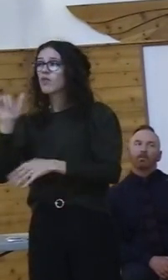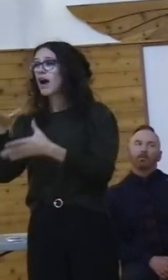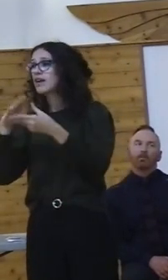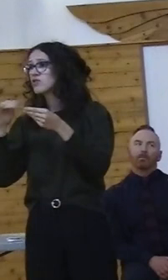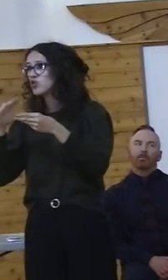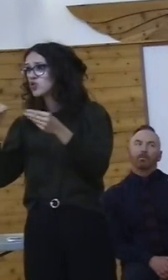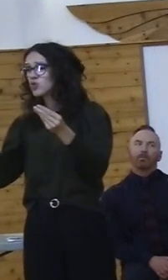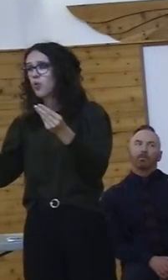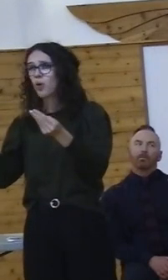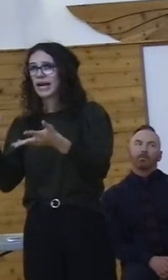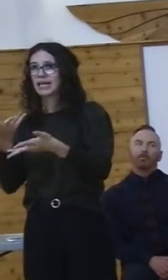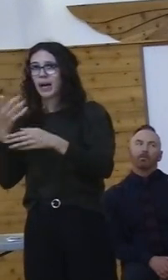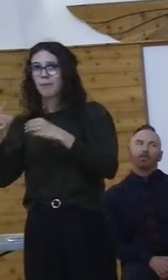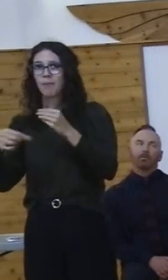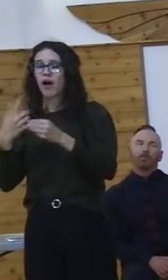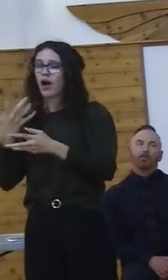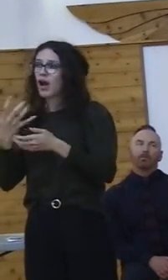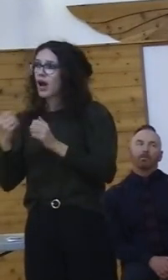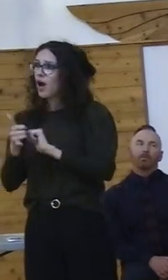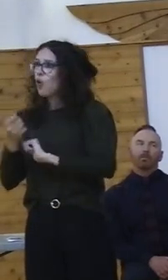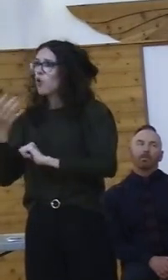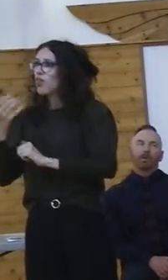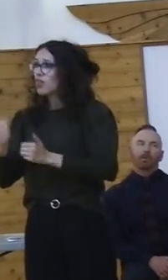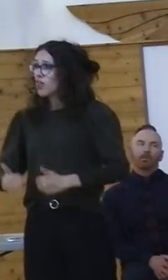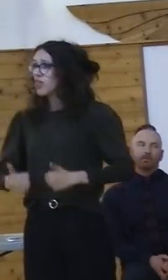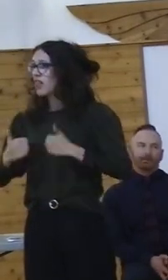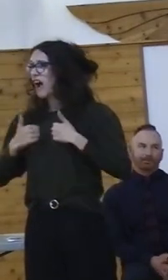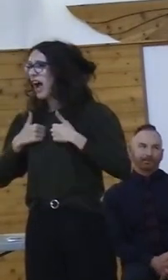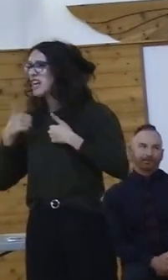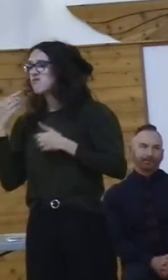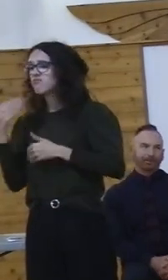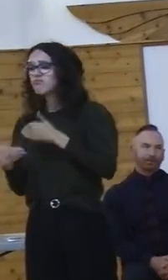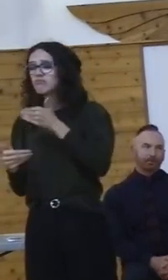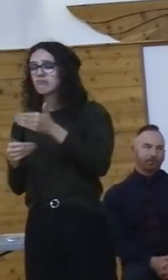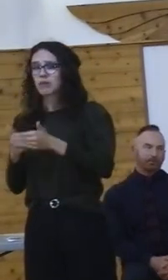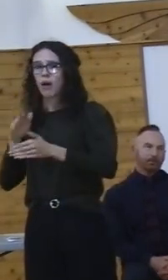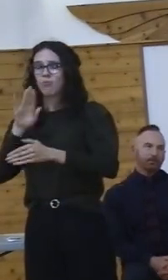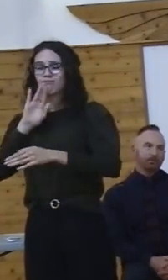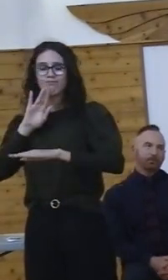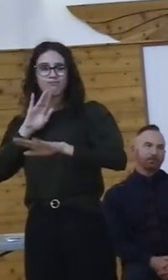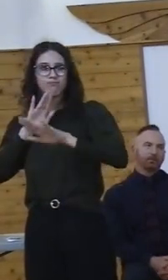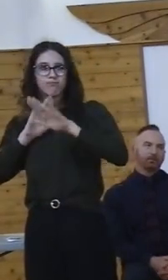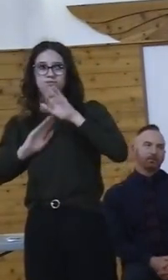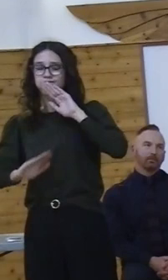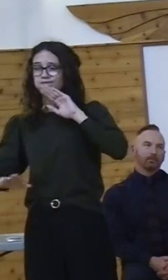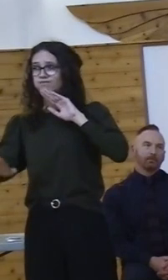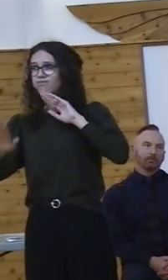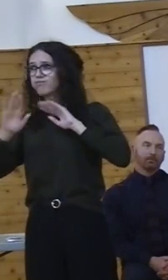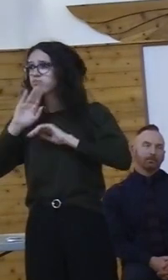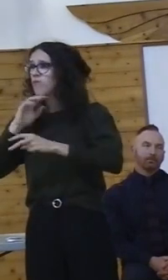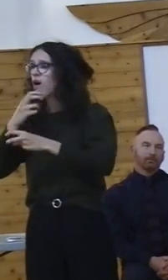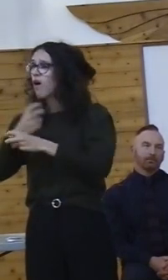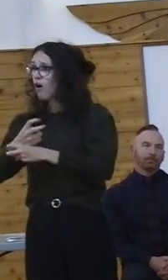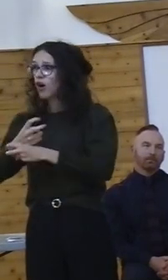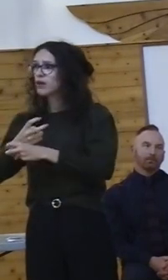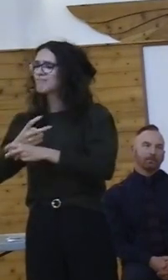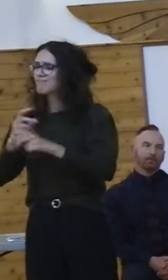hard, when life gets hard, how loved we are by creation and to remember that we have relatives